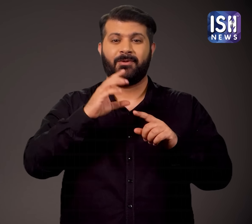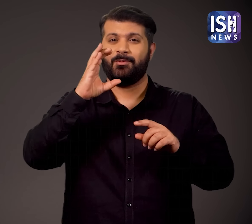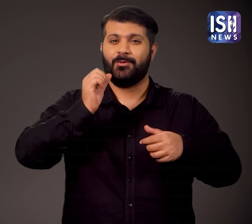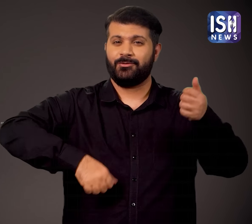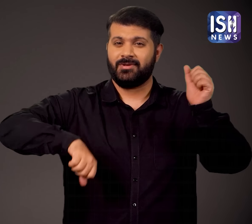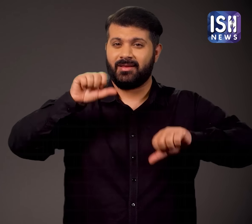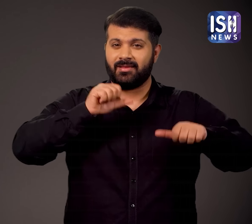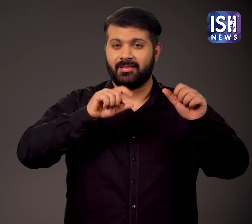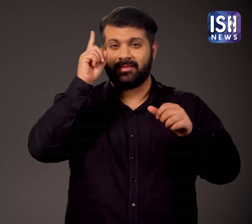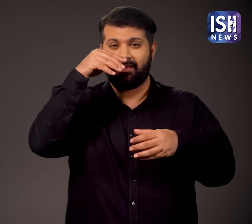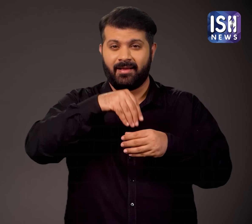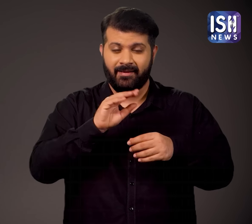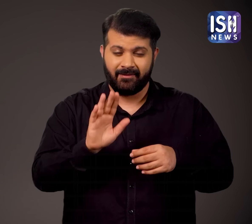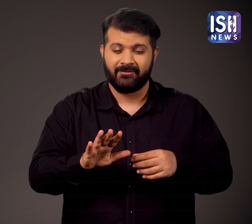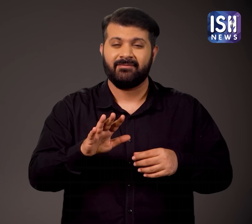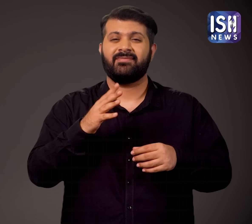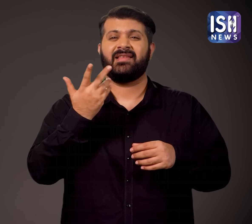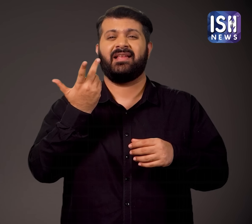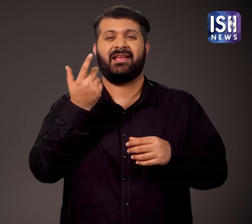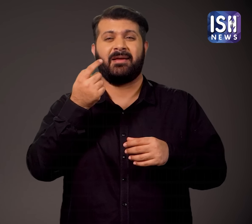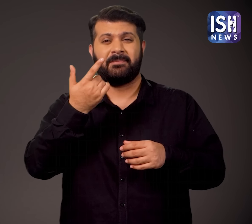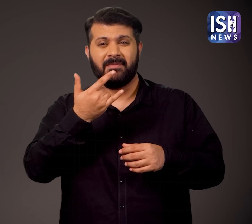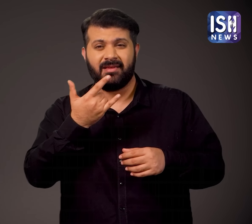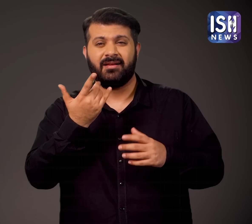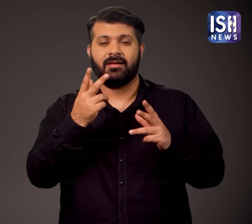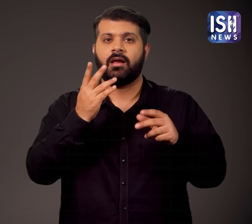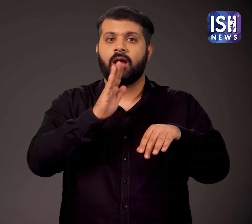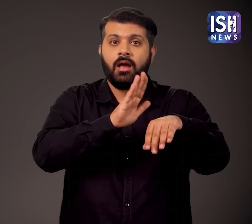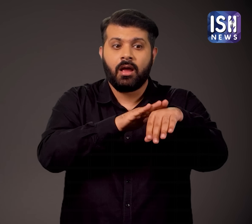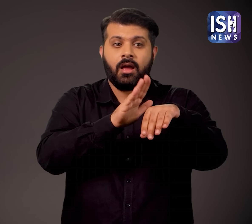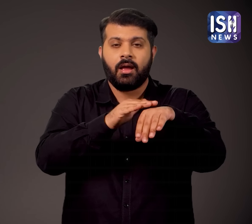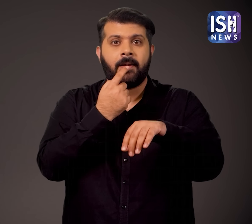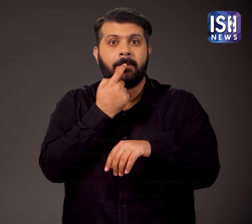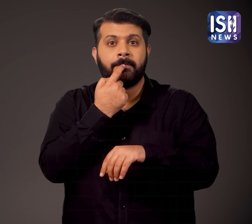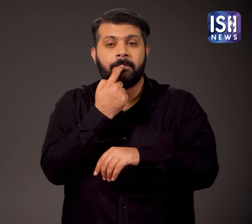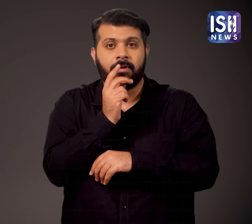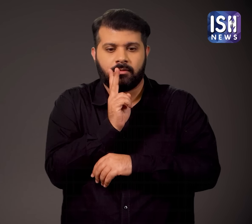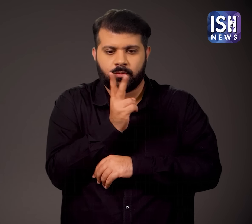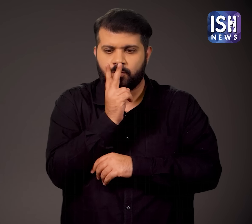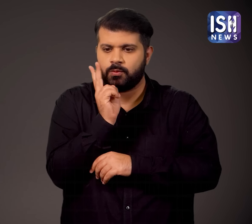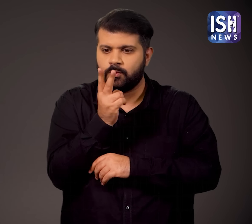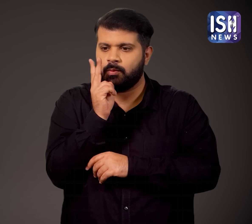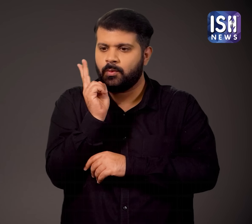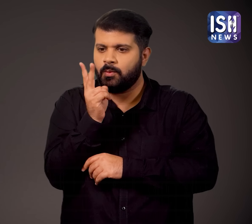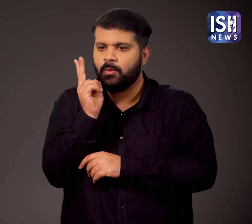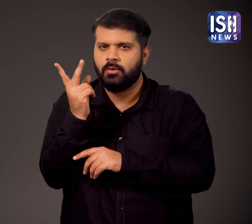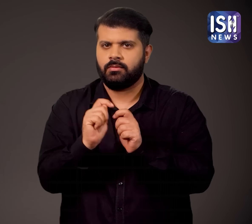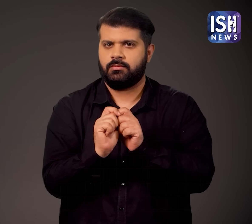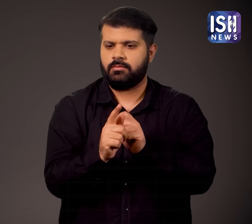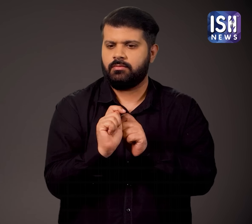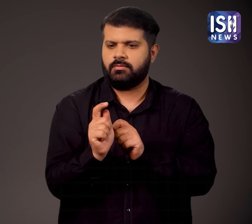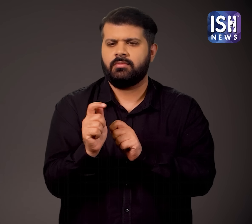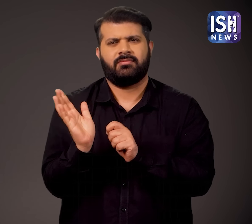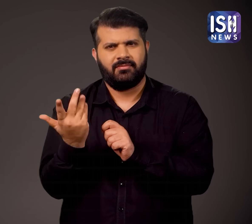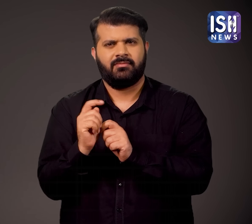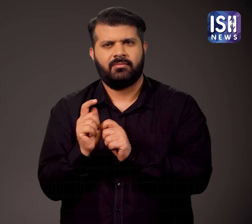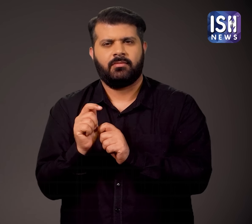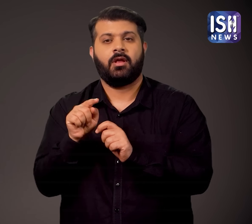They enjoy cocktails, beers, and spending on the overall experience.